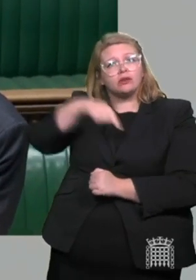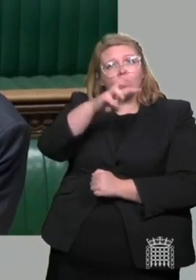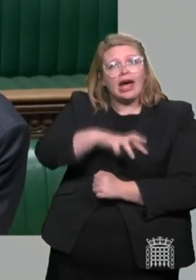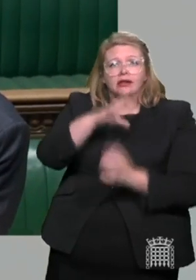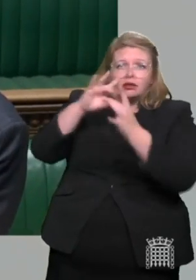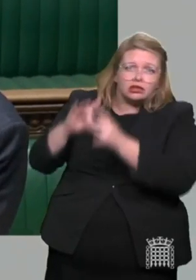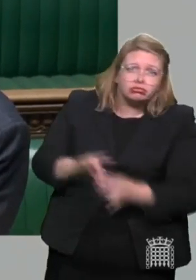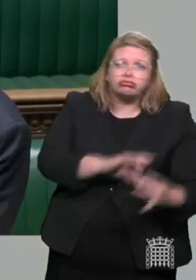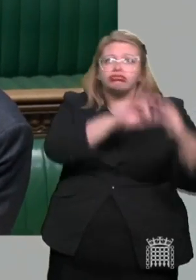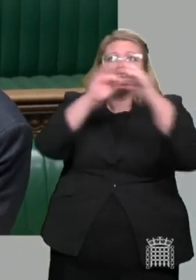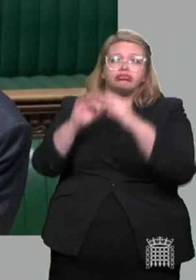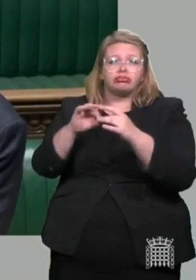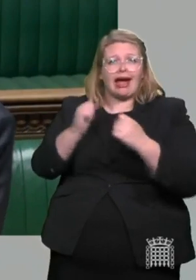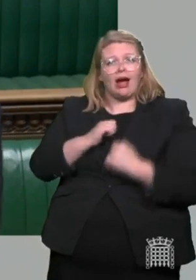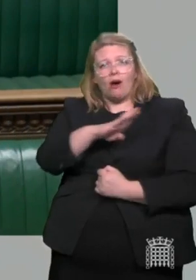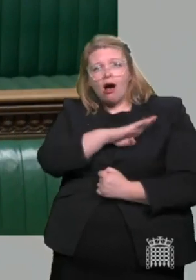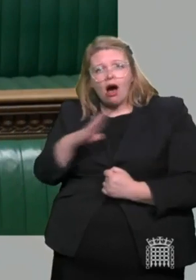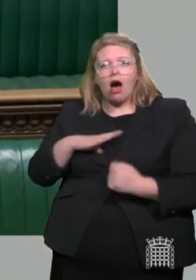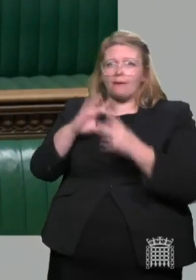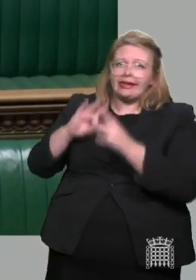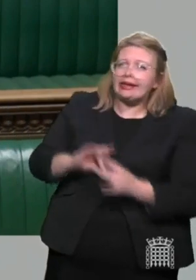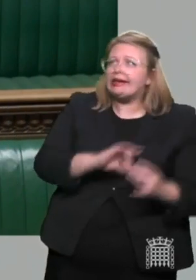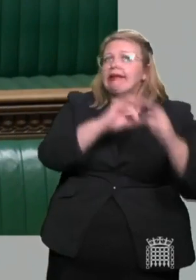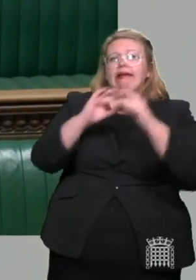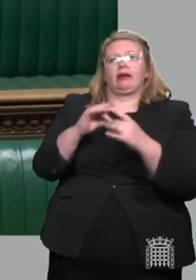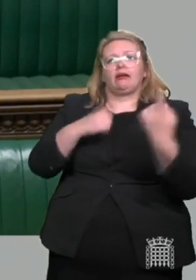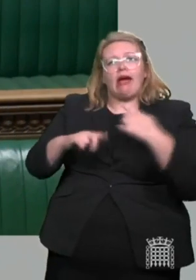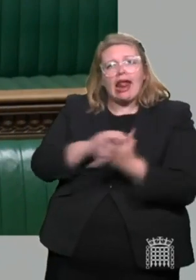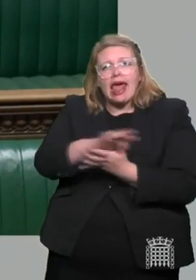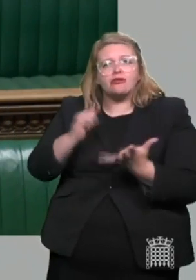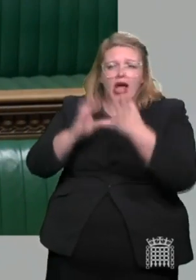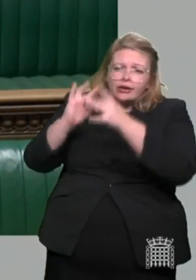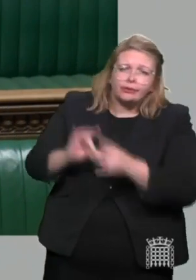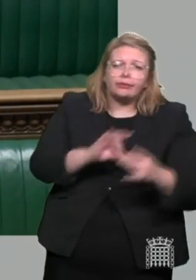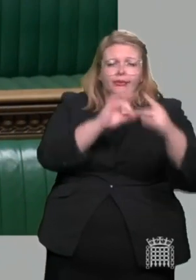by our armed services and, above all, by our NHS helping to deliver that vaccine roll-out to